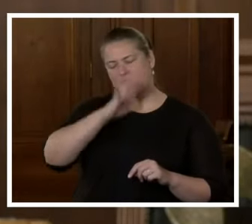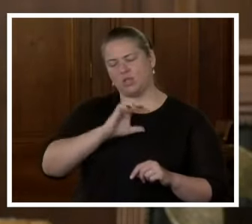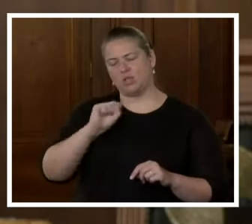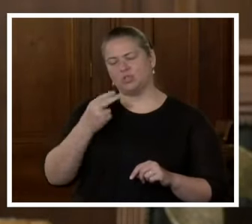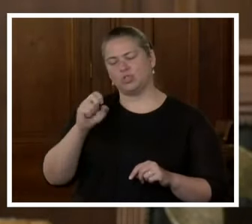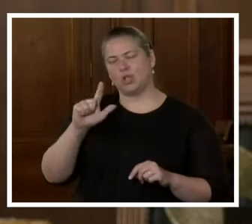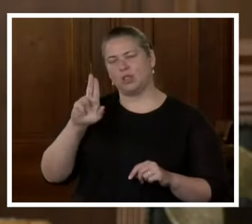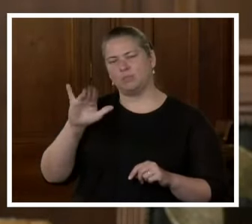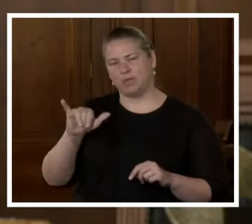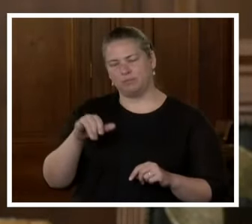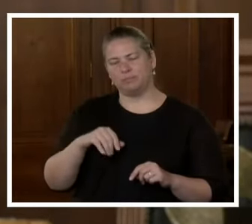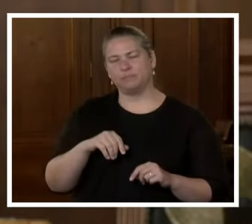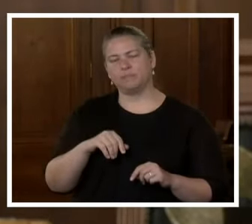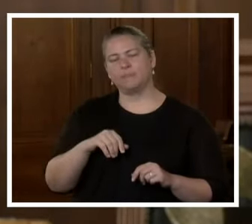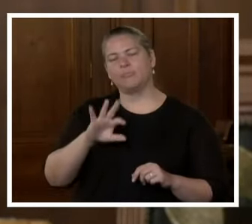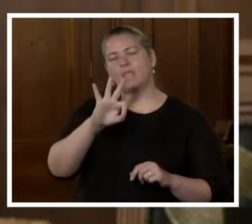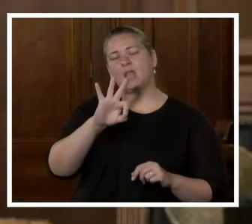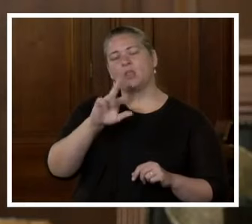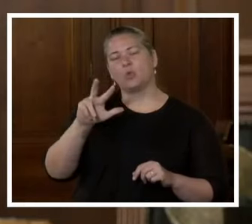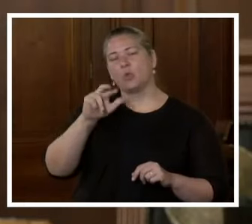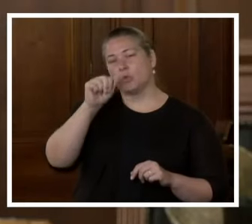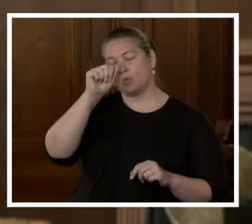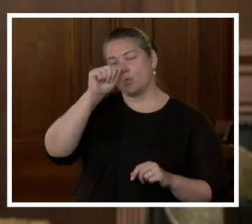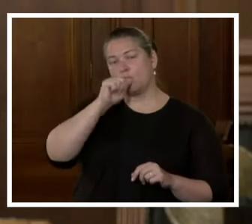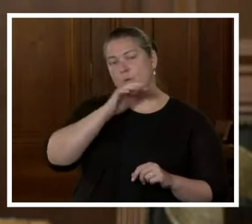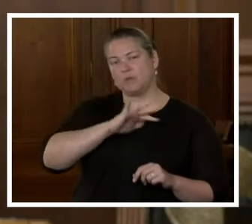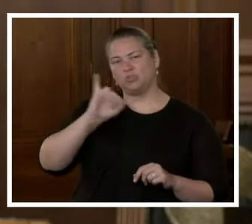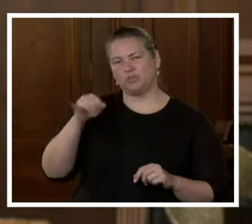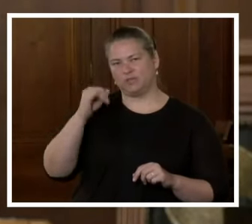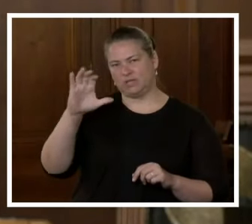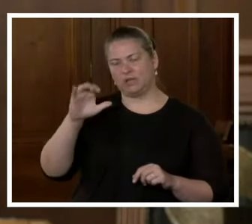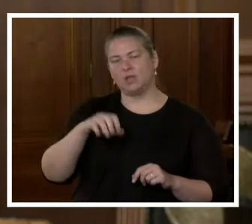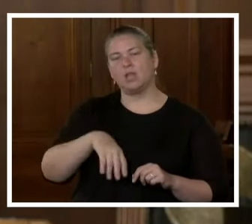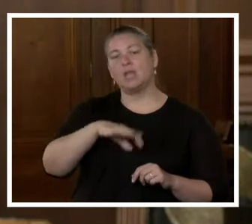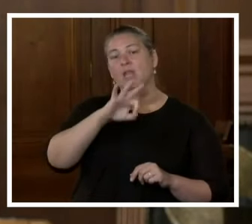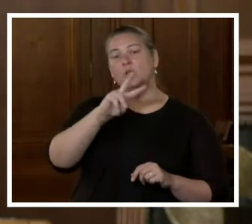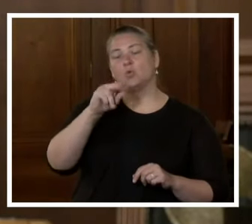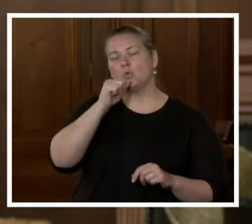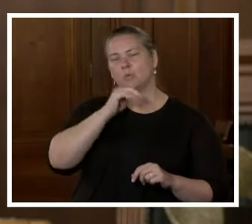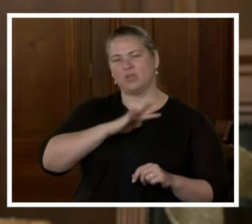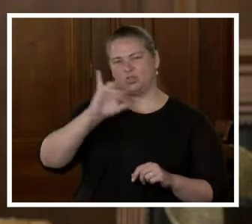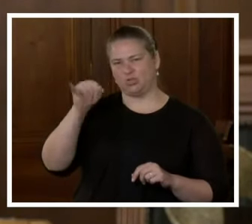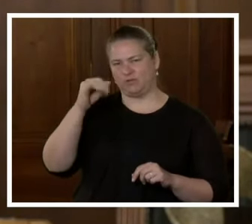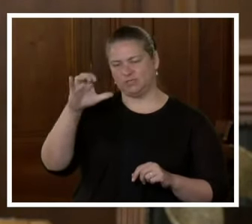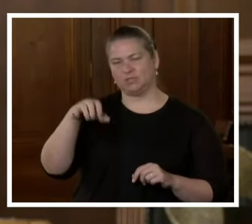14.49% BLACK OR AFRICAN-AMERICAN. 5.28% ASIAN.